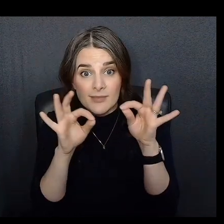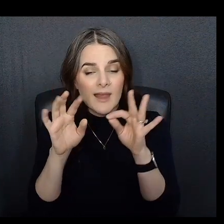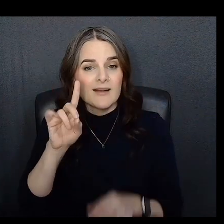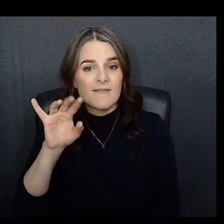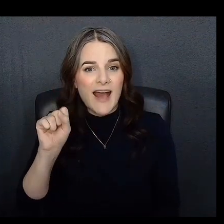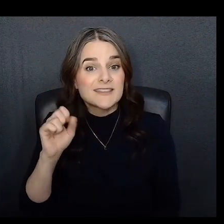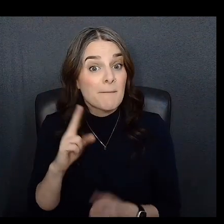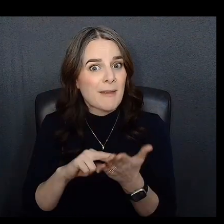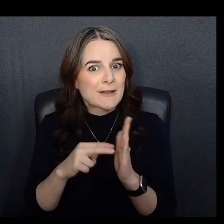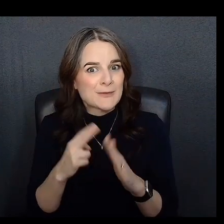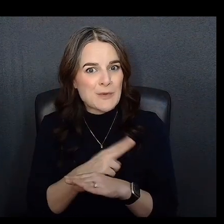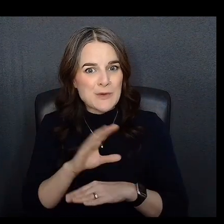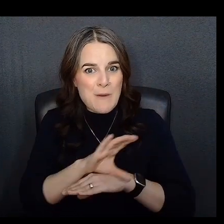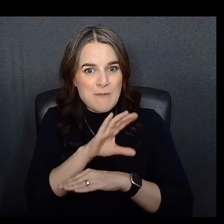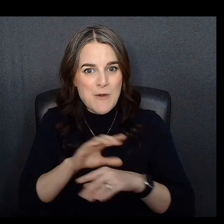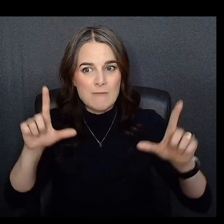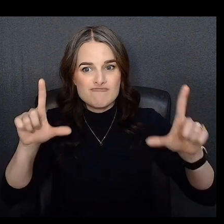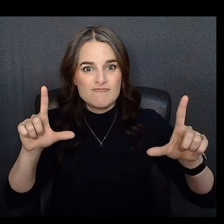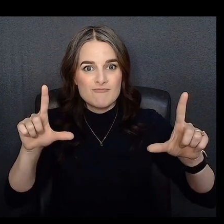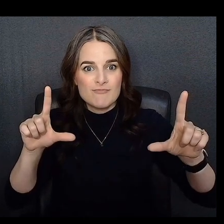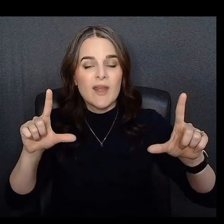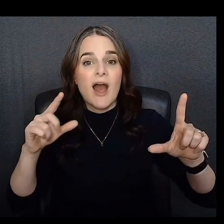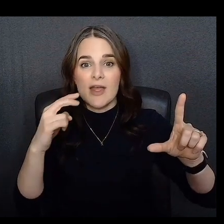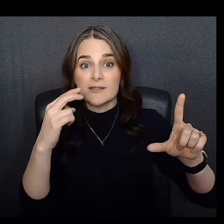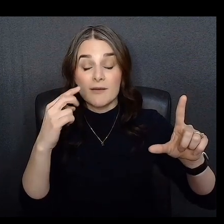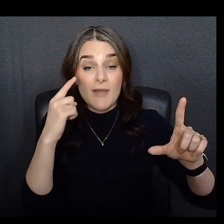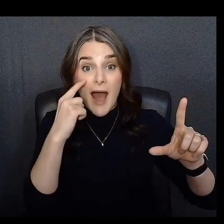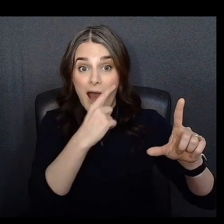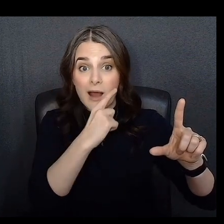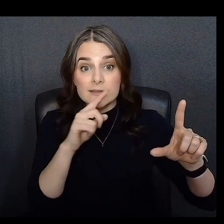and use their eyes to activate the system.